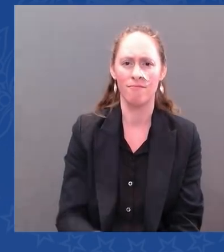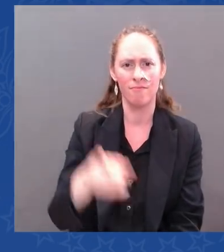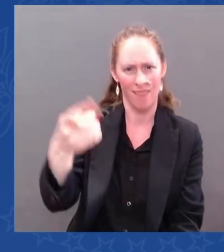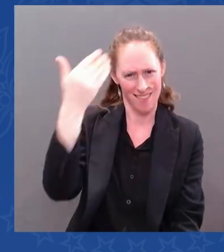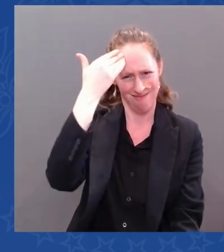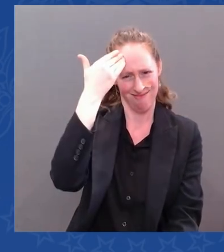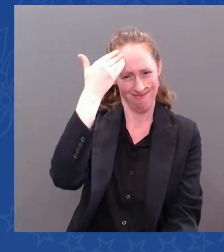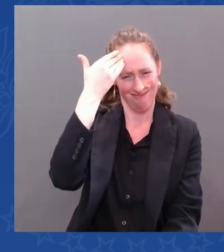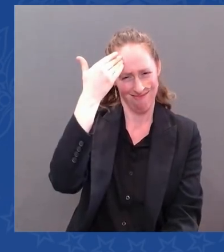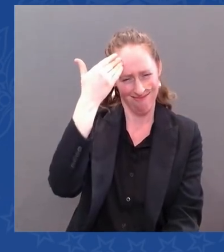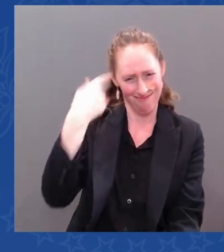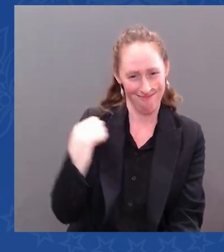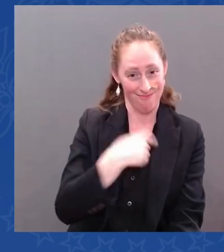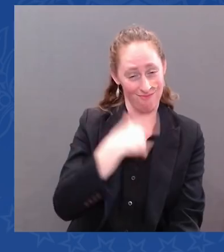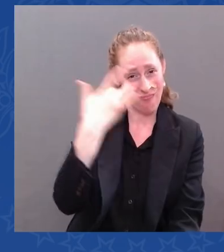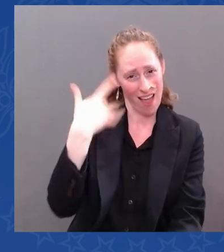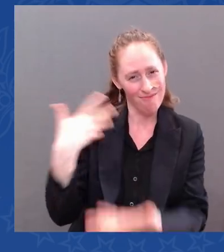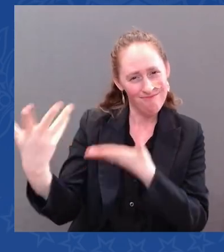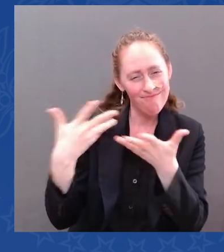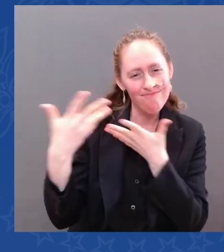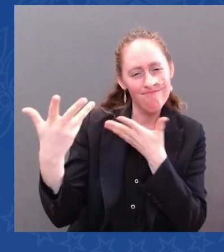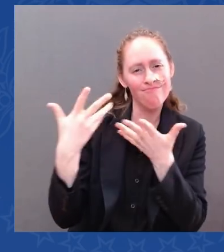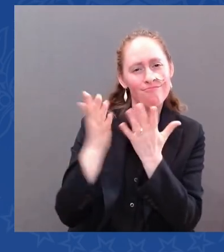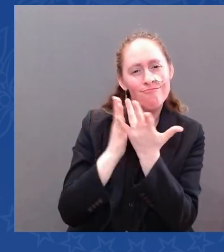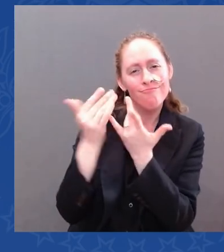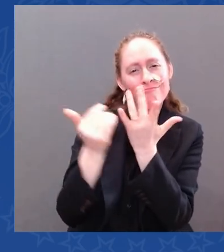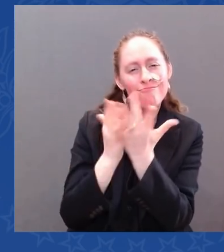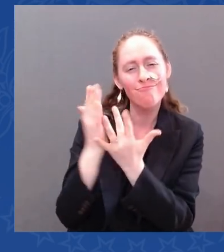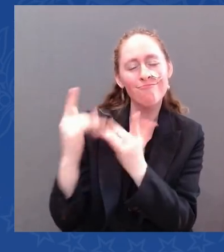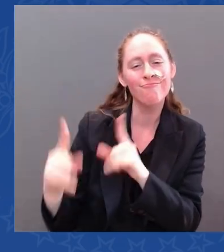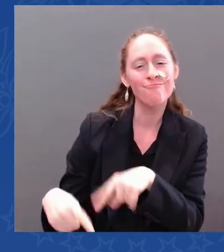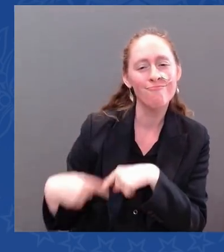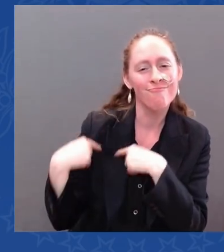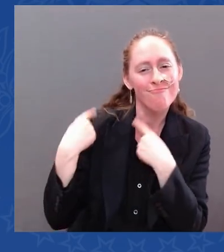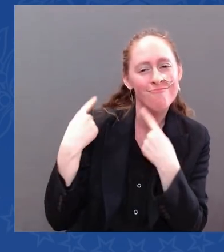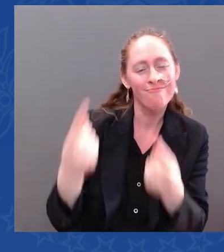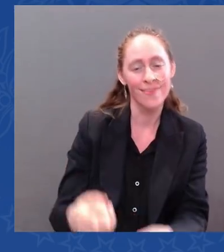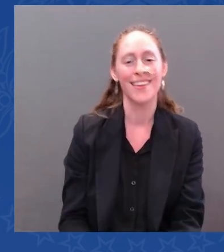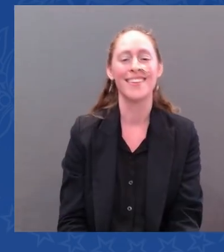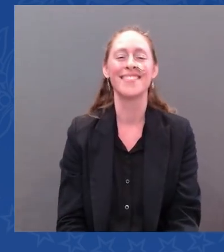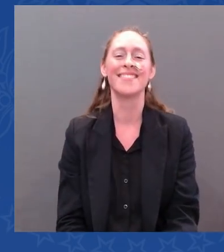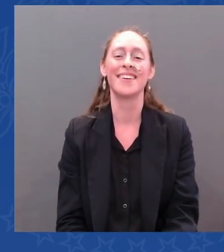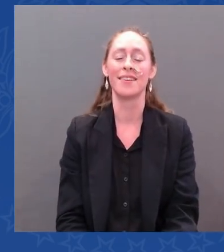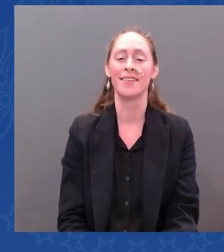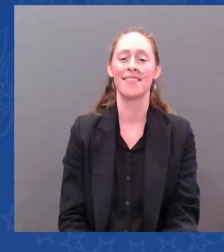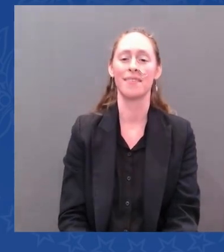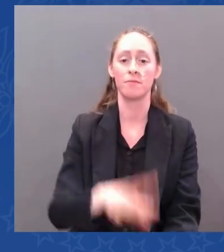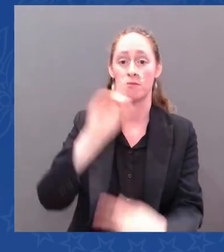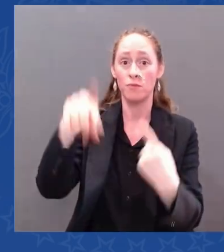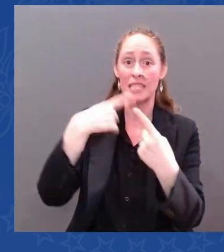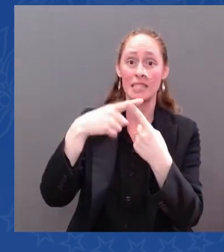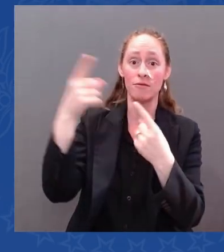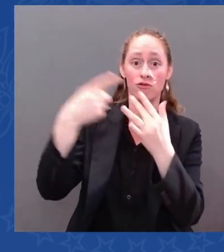agree or disagree, you've welcomed America's business leaders to the White House with seriousness and warmth.